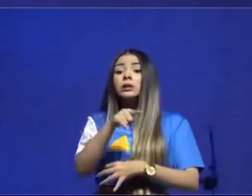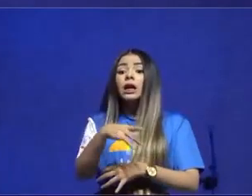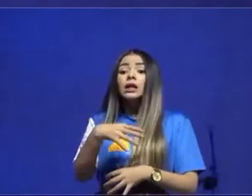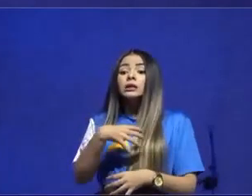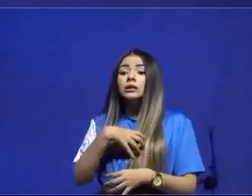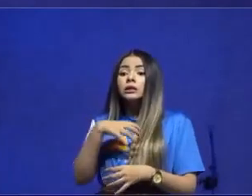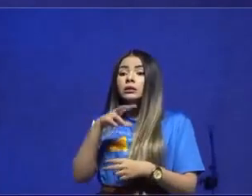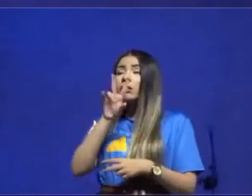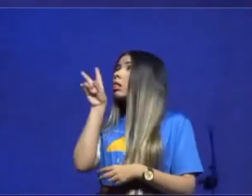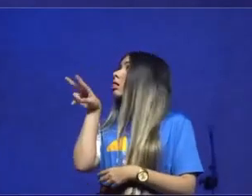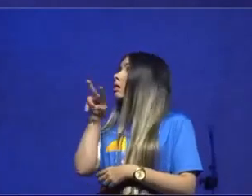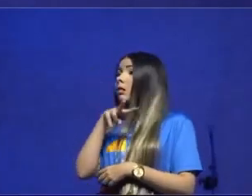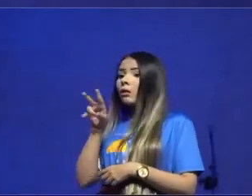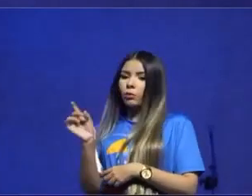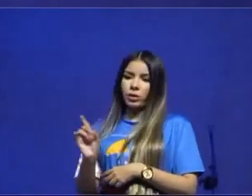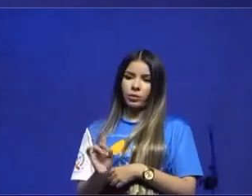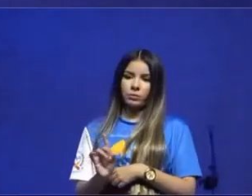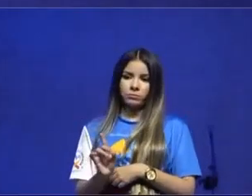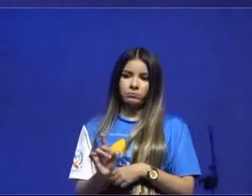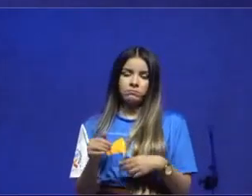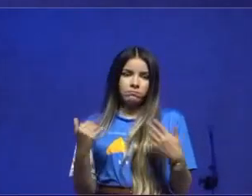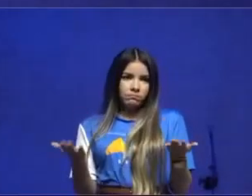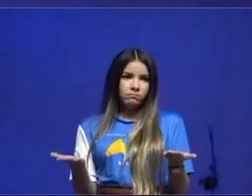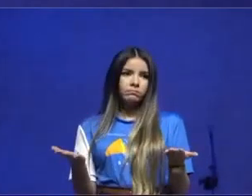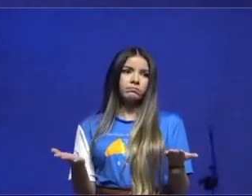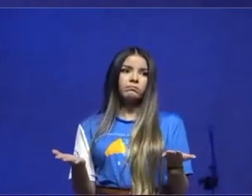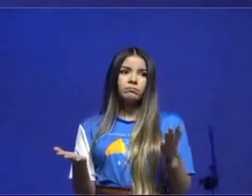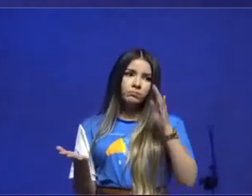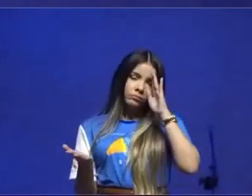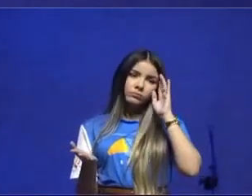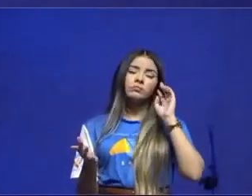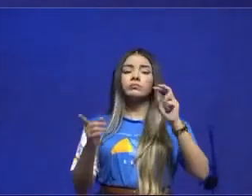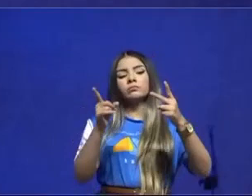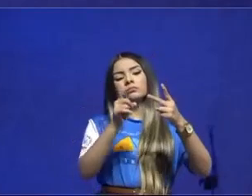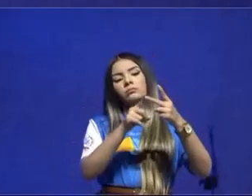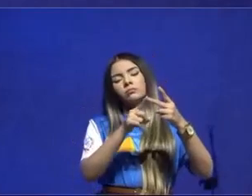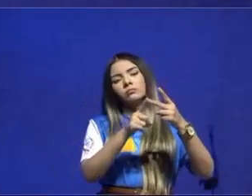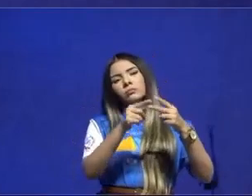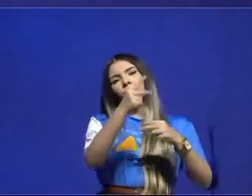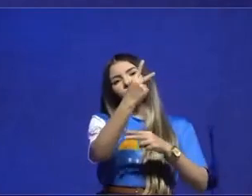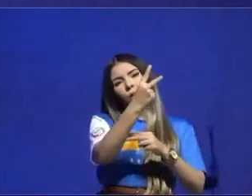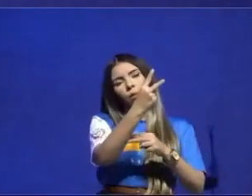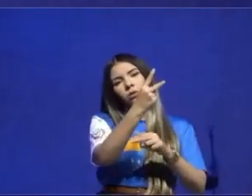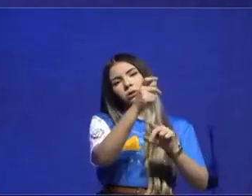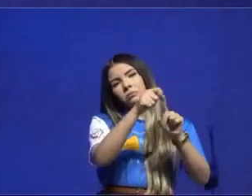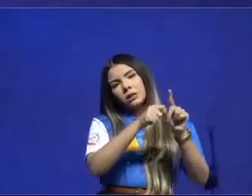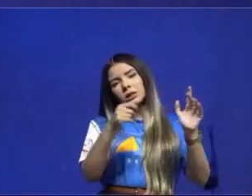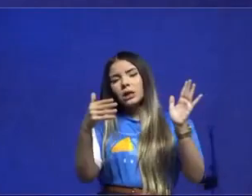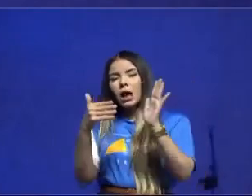have so between the second and fourth month of life we hope that the child already has a